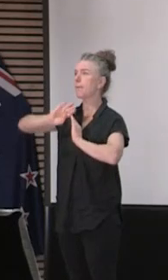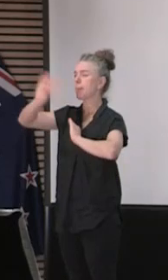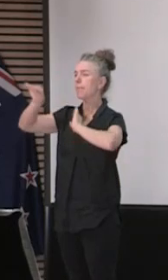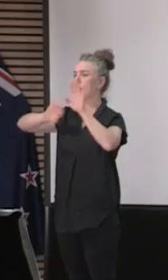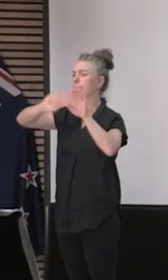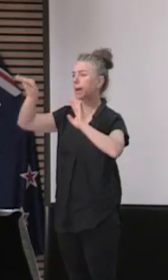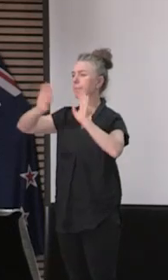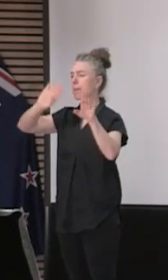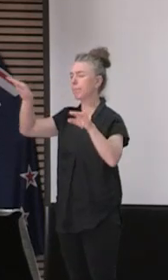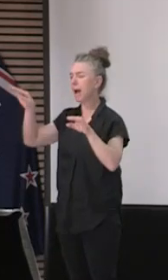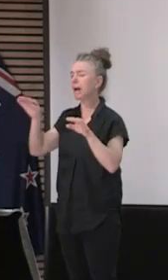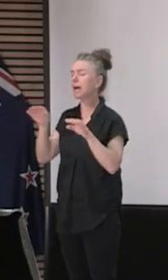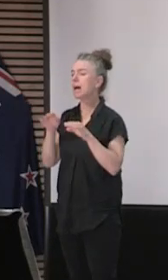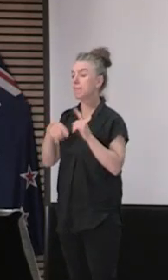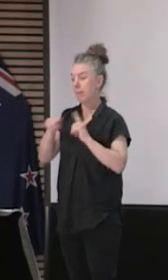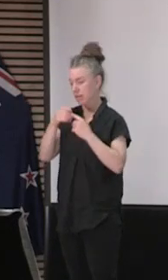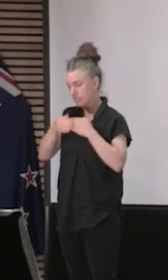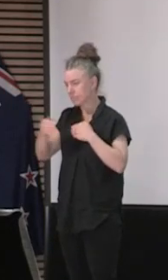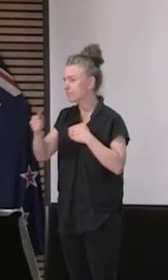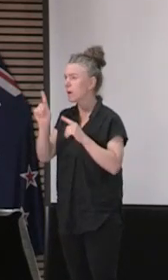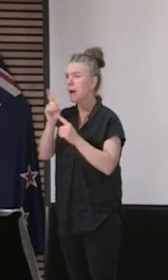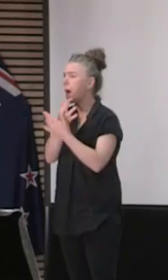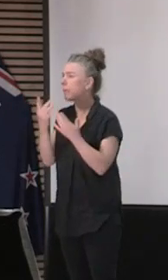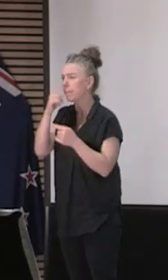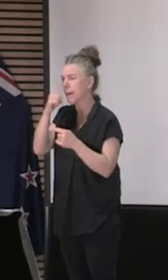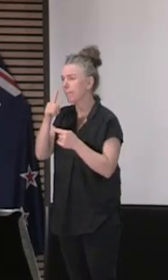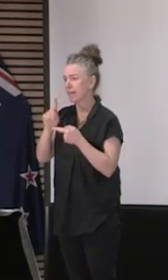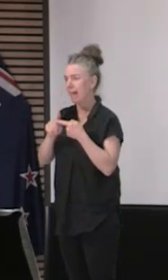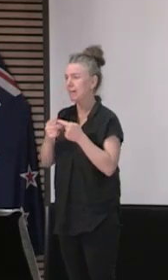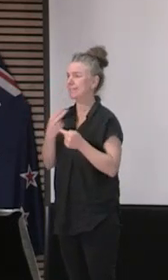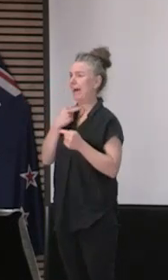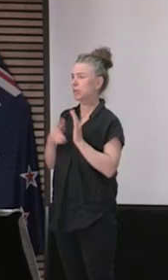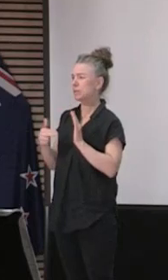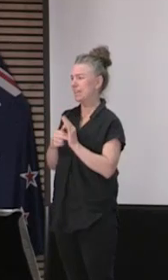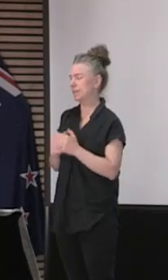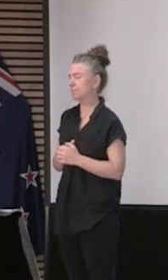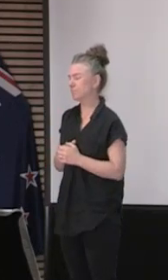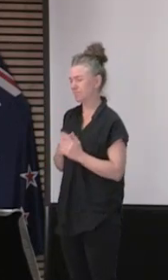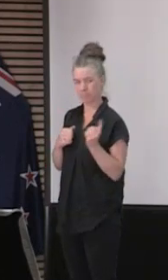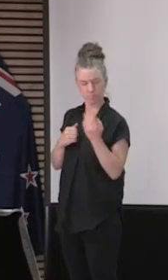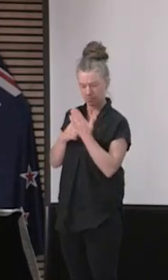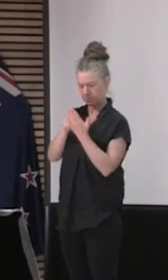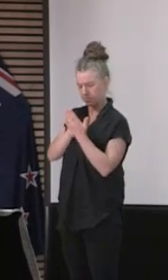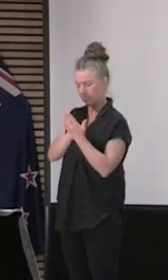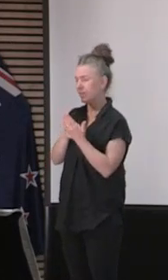been repatriated? And thenumbers still waiting to berepatriated and the plan forthem going forward? So, westill, I would say in the. . . The number of German flights.